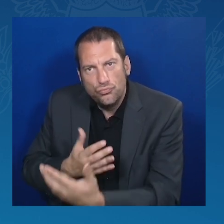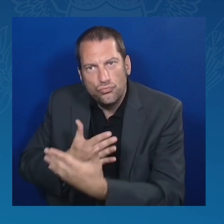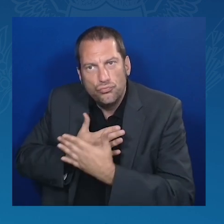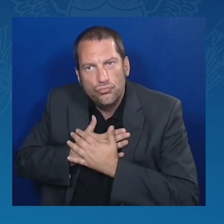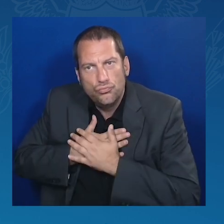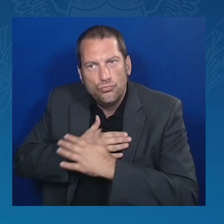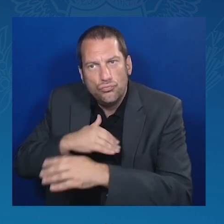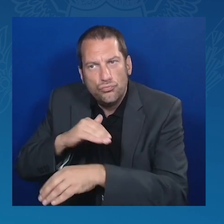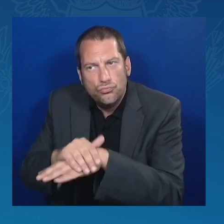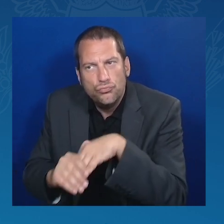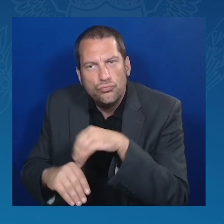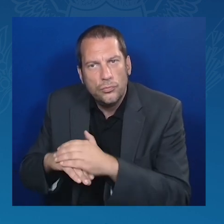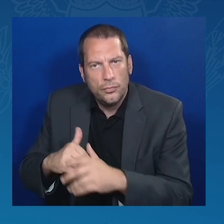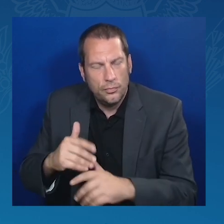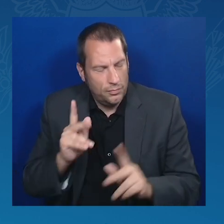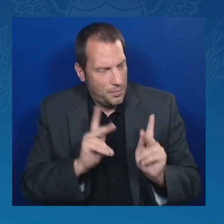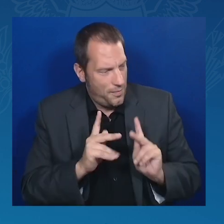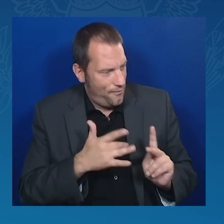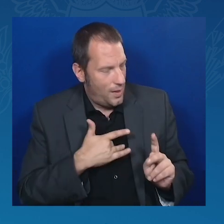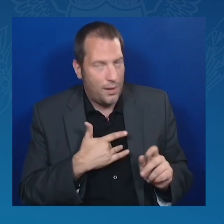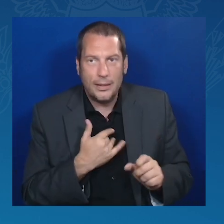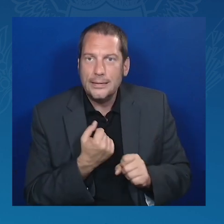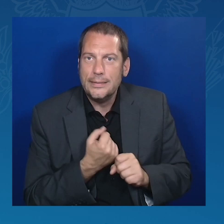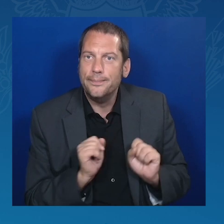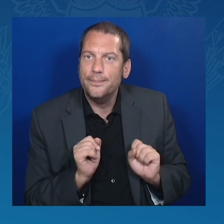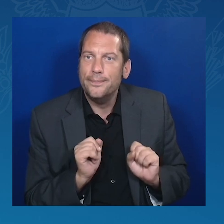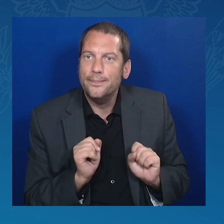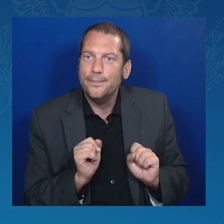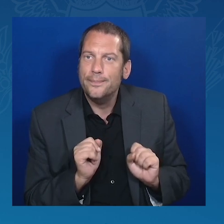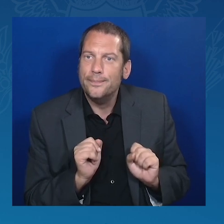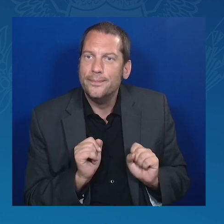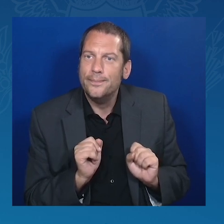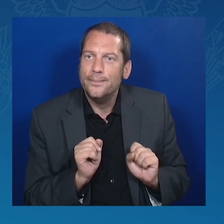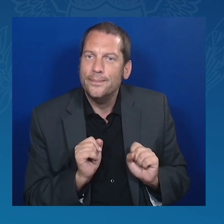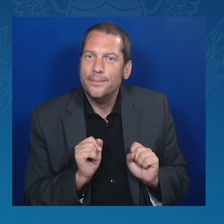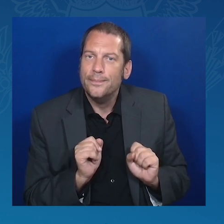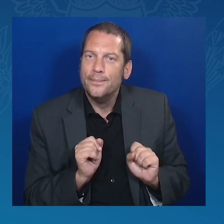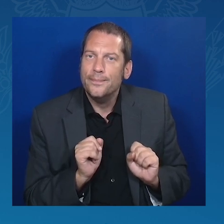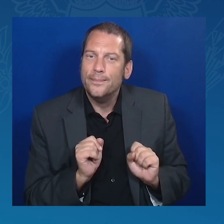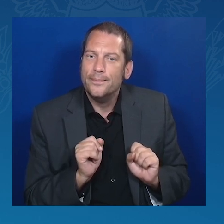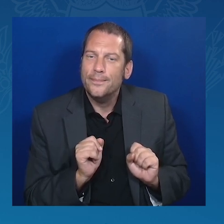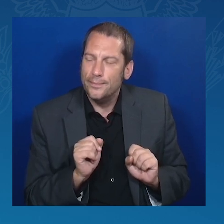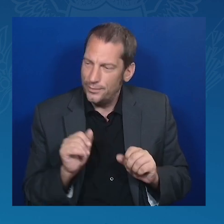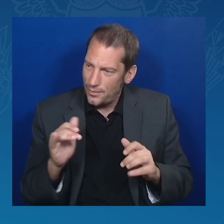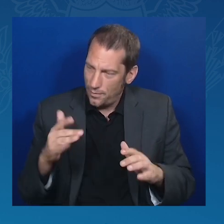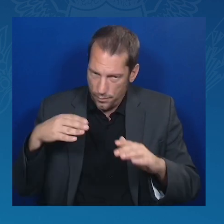They do it in a way that gives the people who walk in that door dignity and grace.